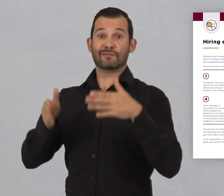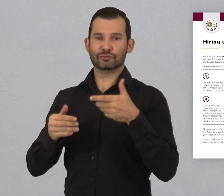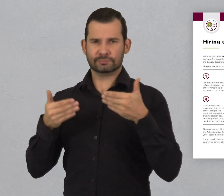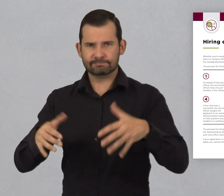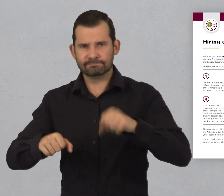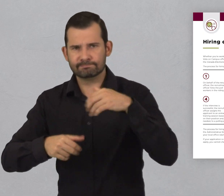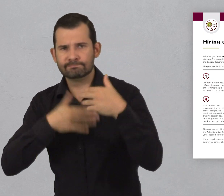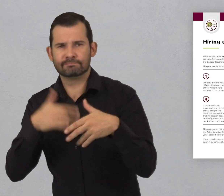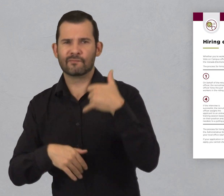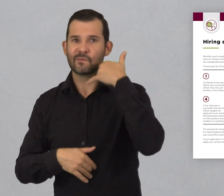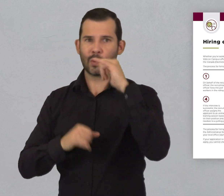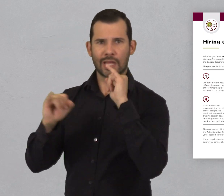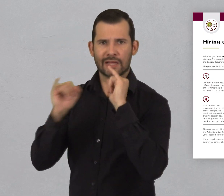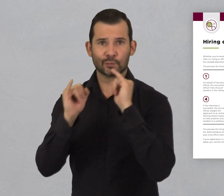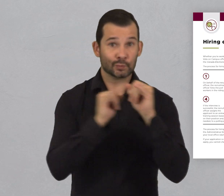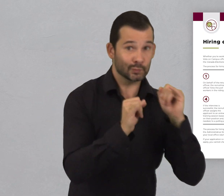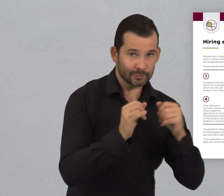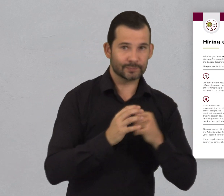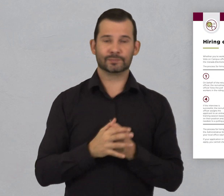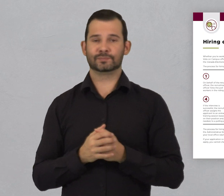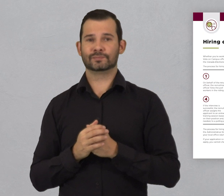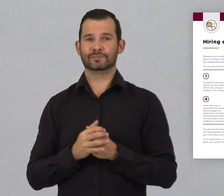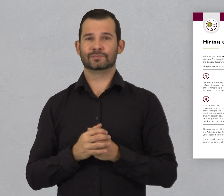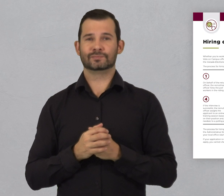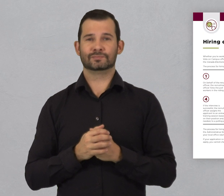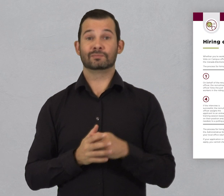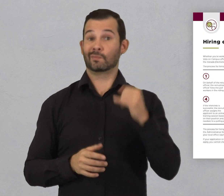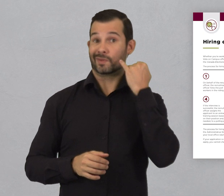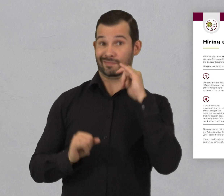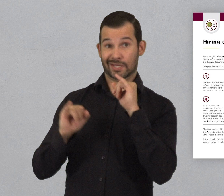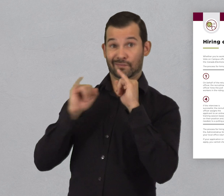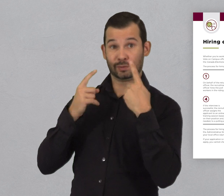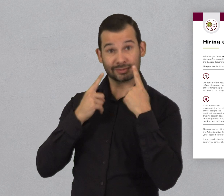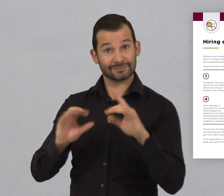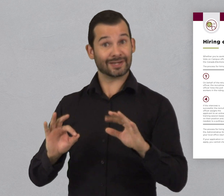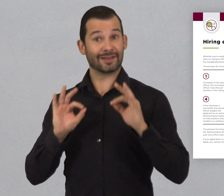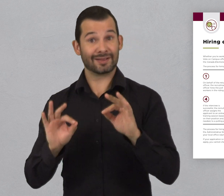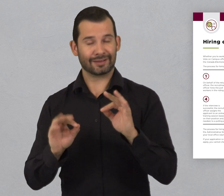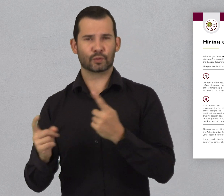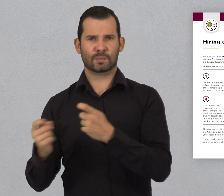officer conducts phone interviews. 4. If the interview is successful,